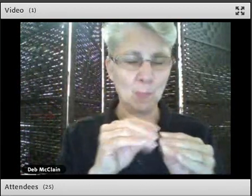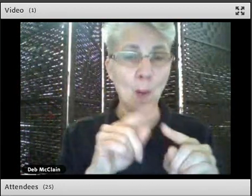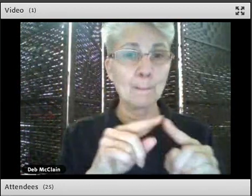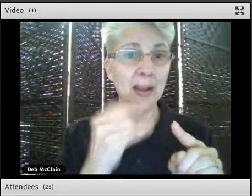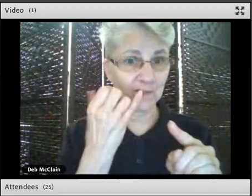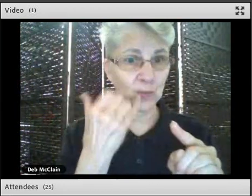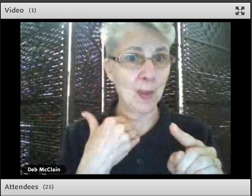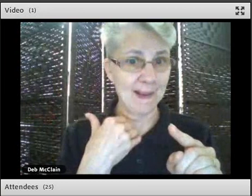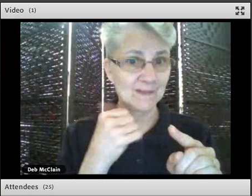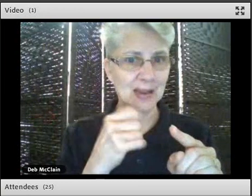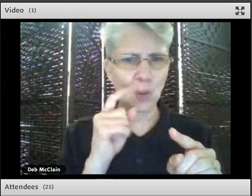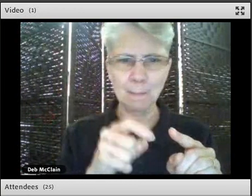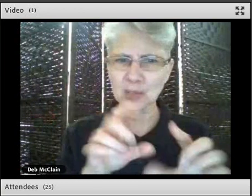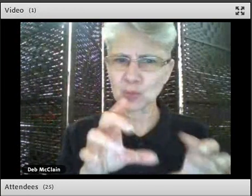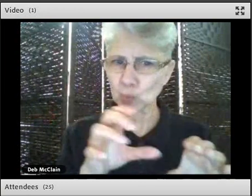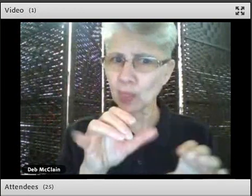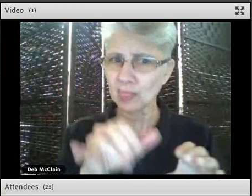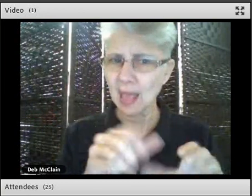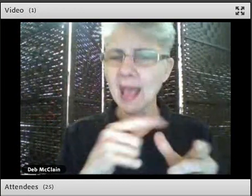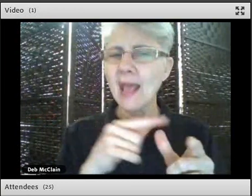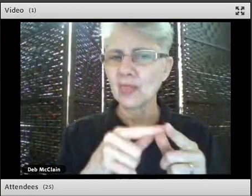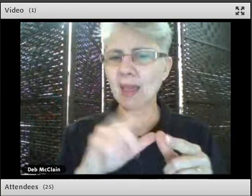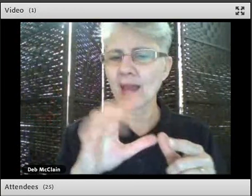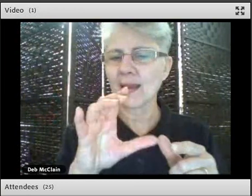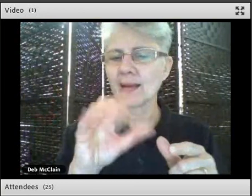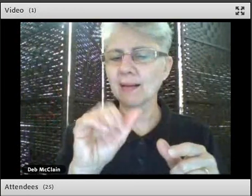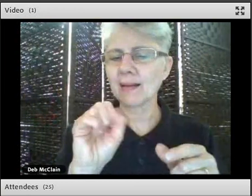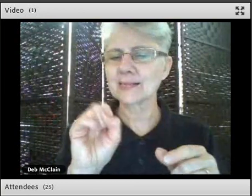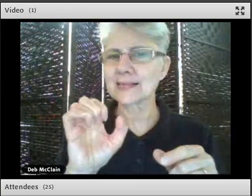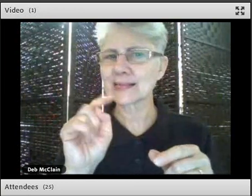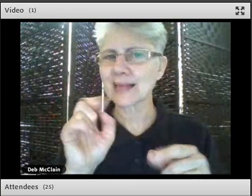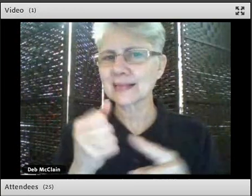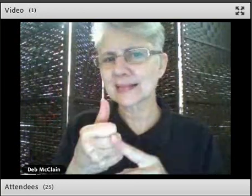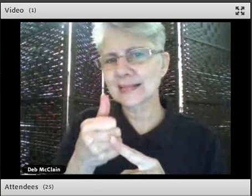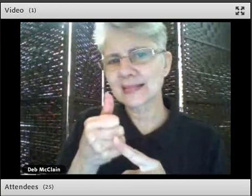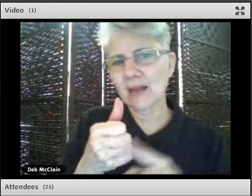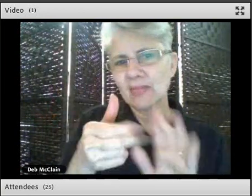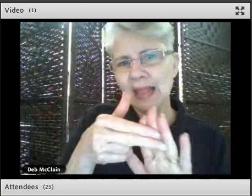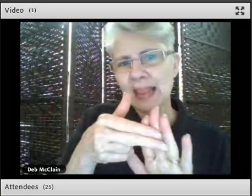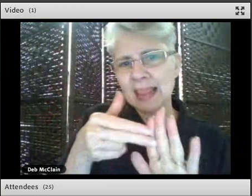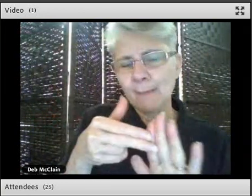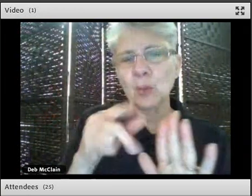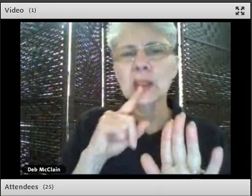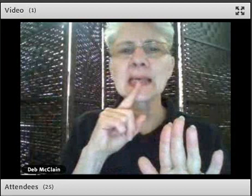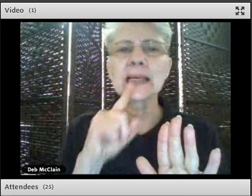the cassette label is a fine substitute for a disc label if you need to do that.